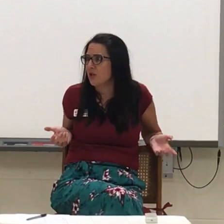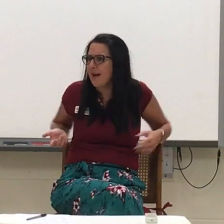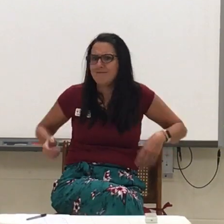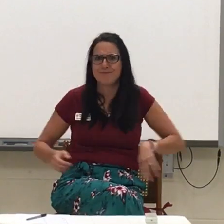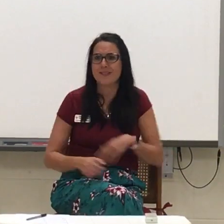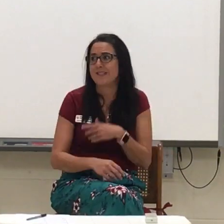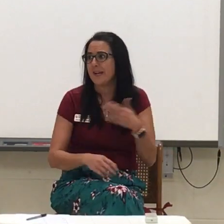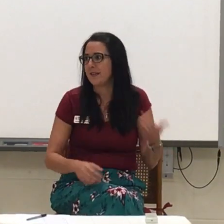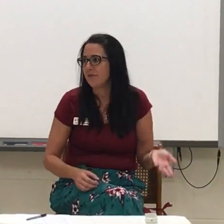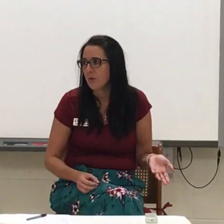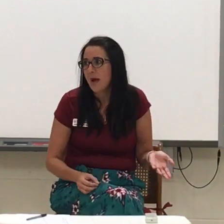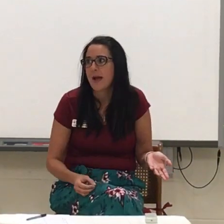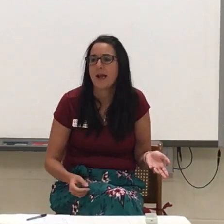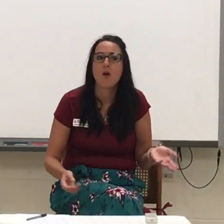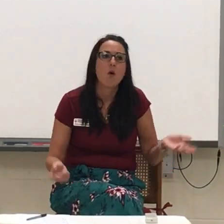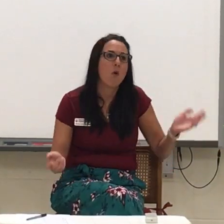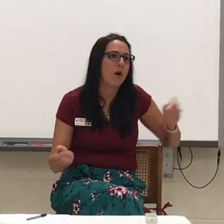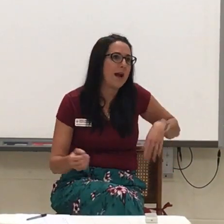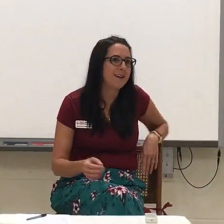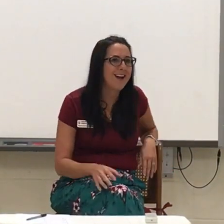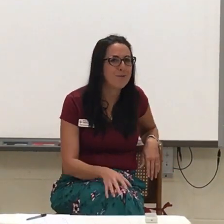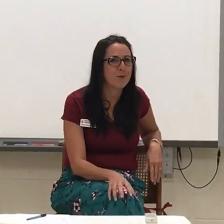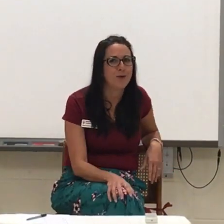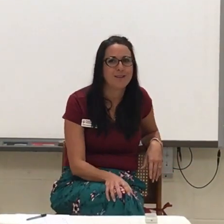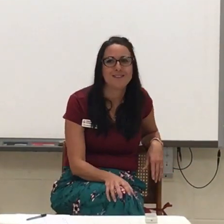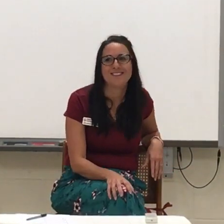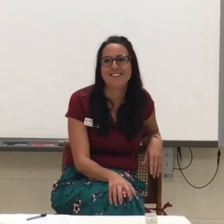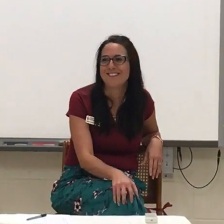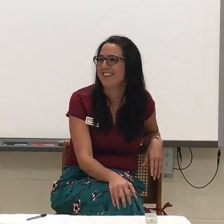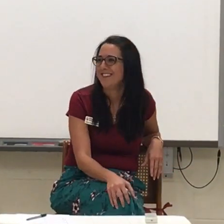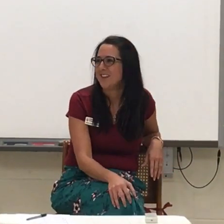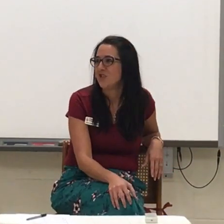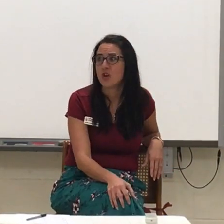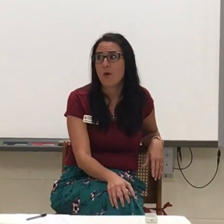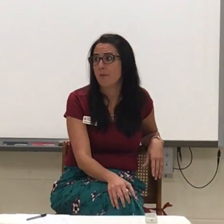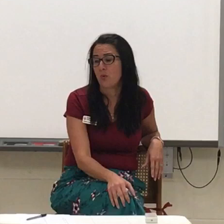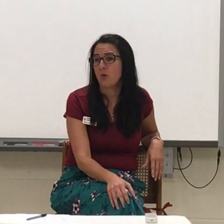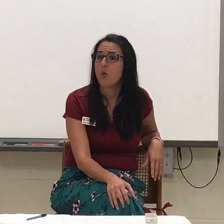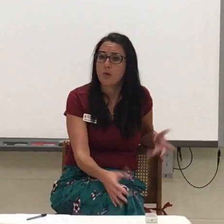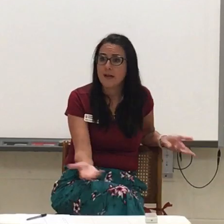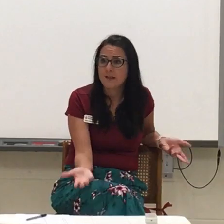sure I say it a different way or act it out more draw it more or write the